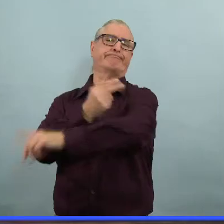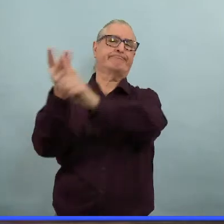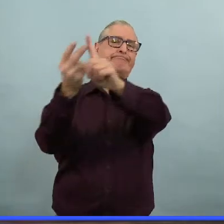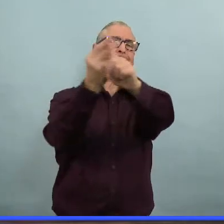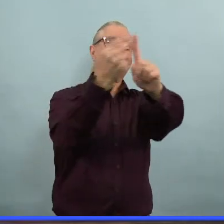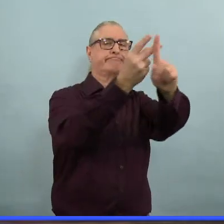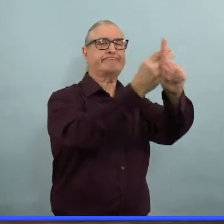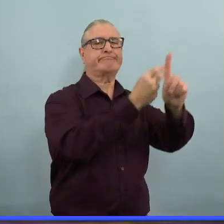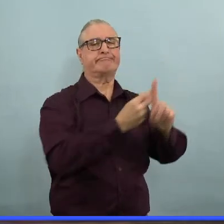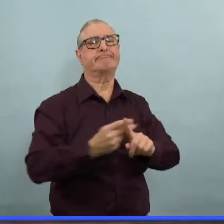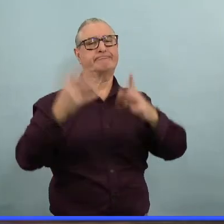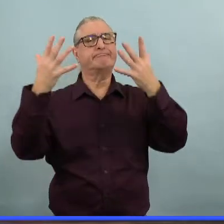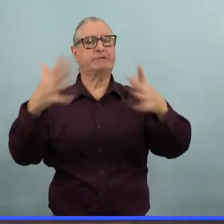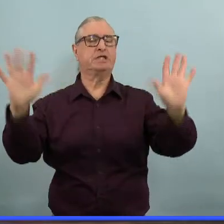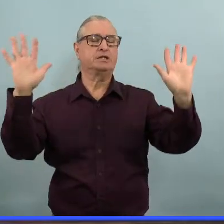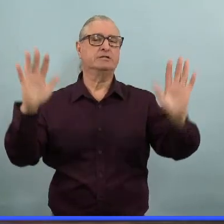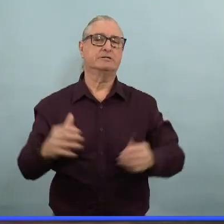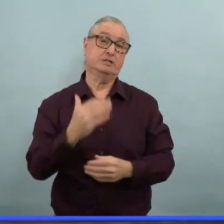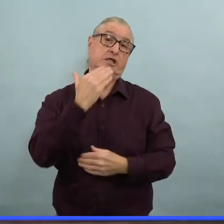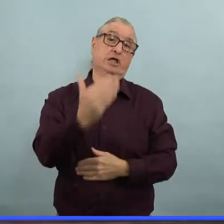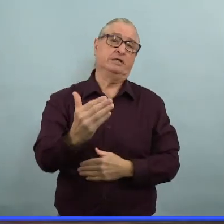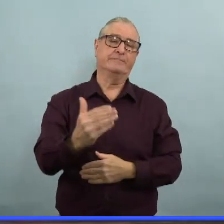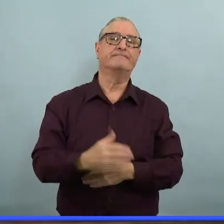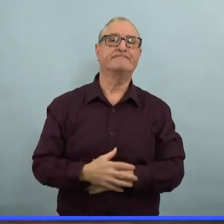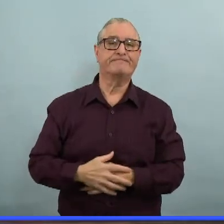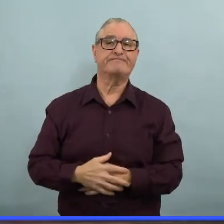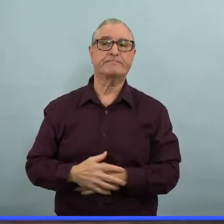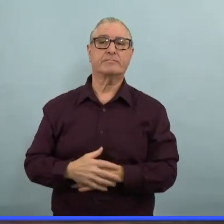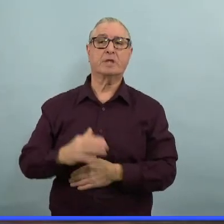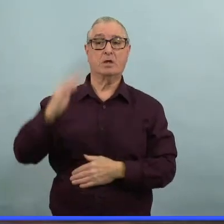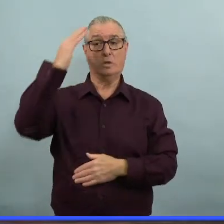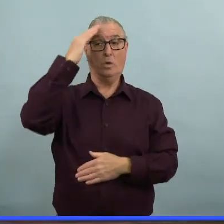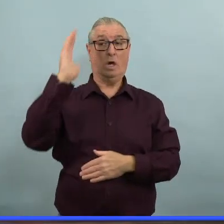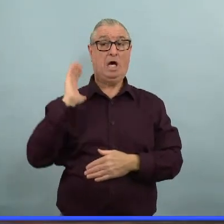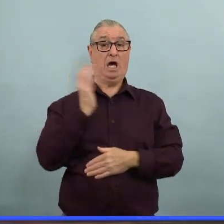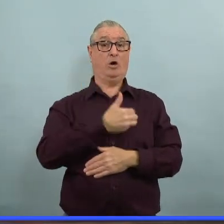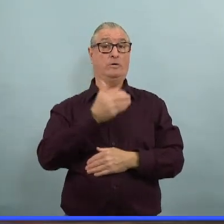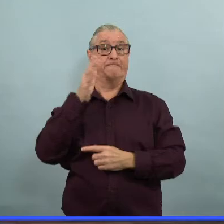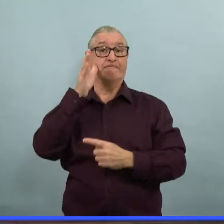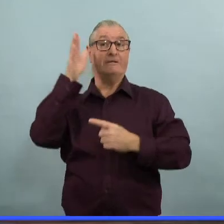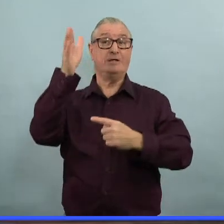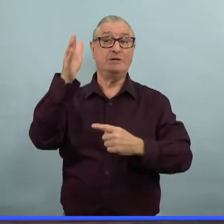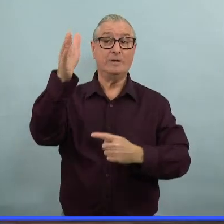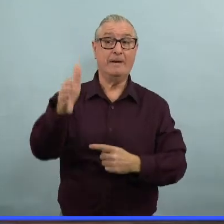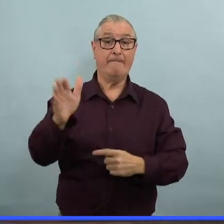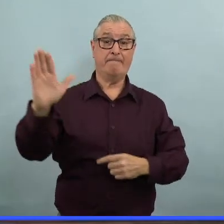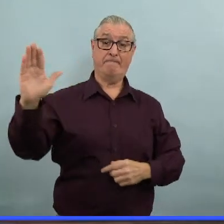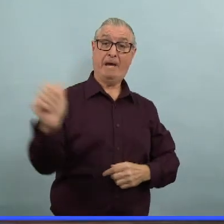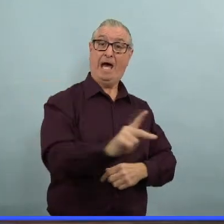and we all know that our path forward must be one to continue to remove these public health orders